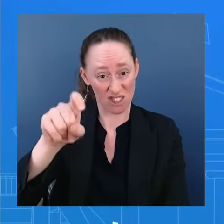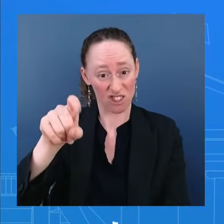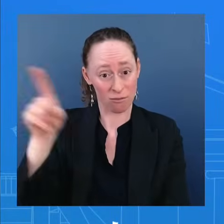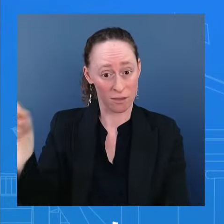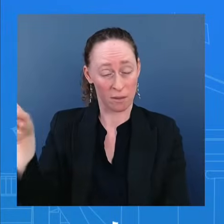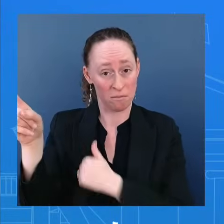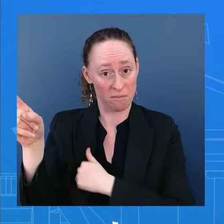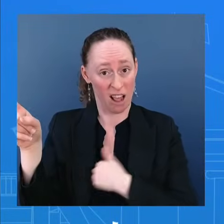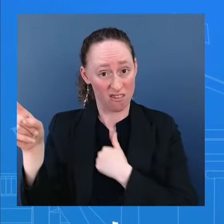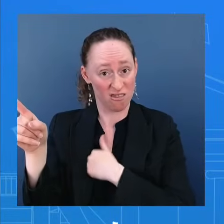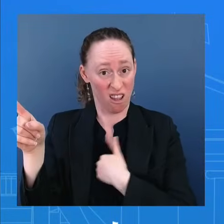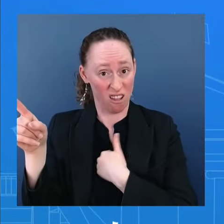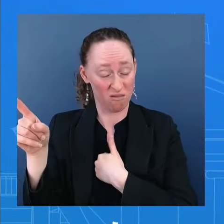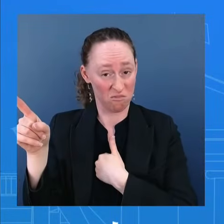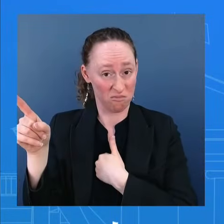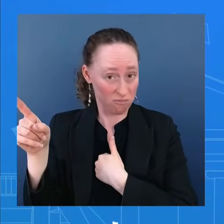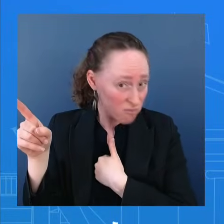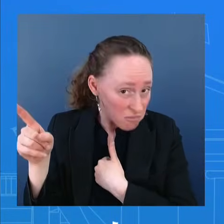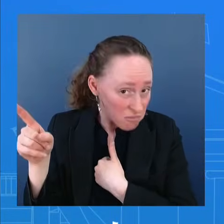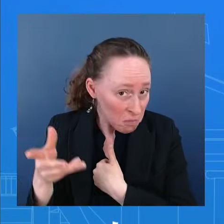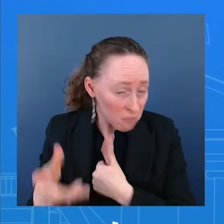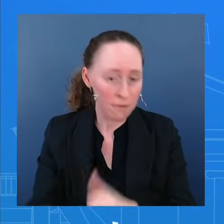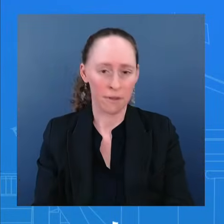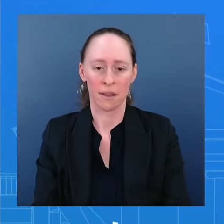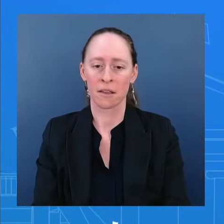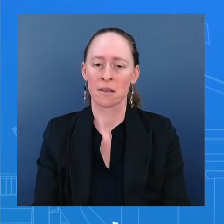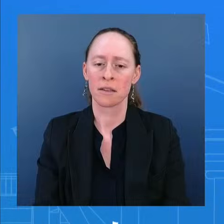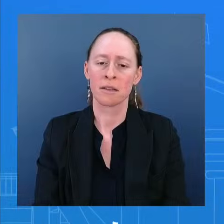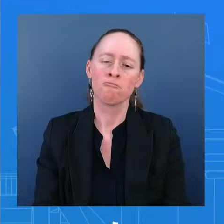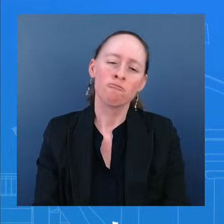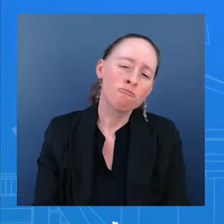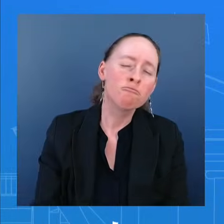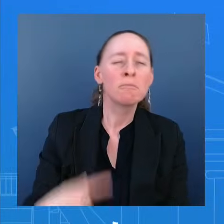I think the president hopes that the American people hear him out.